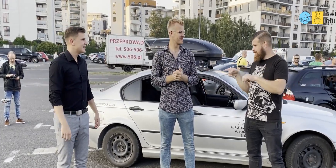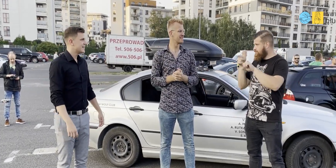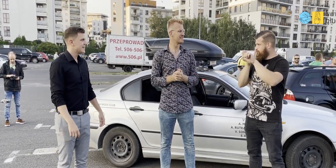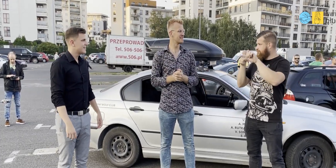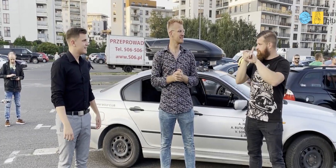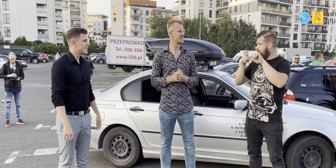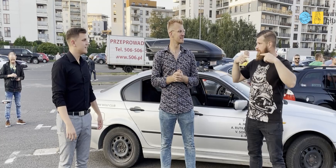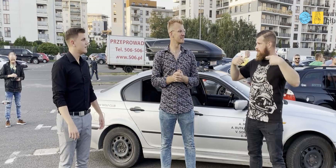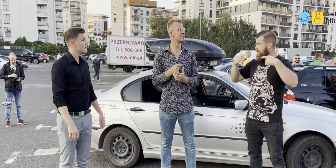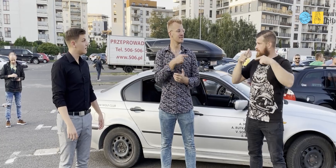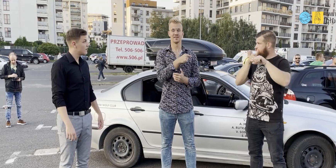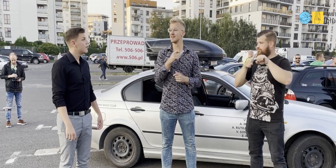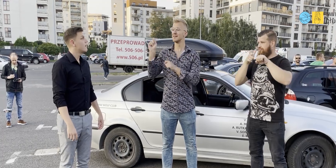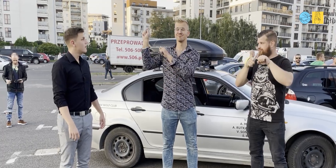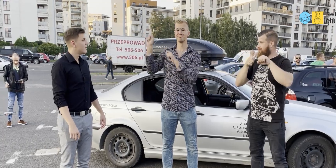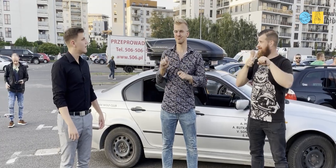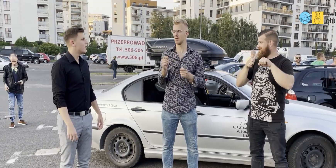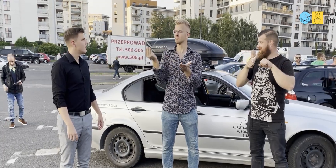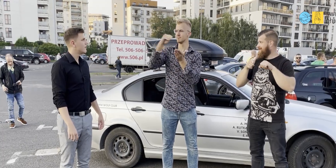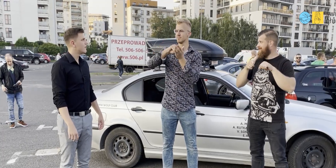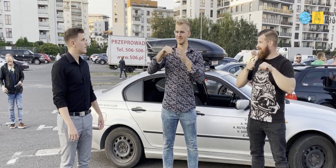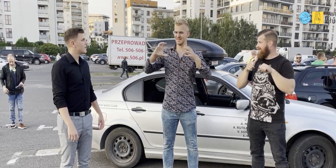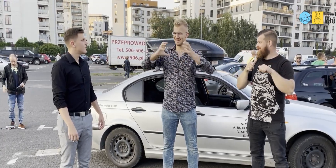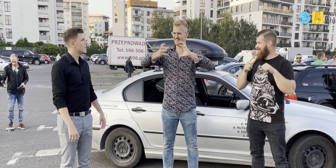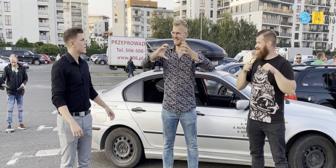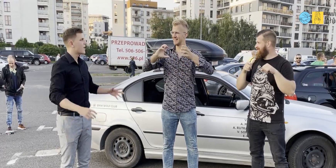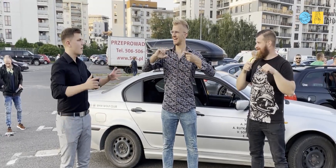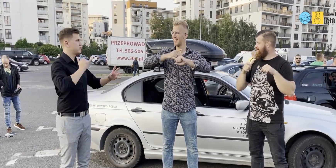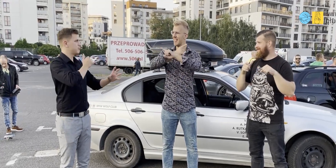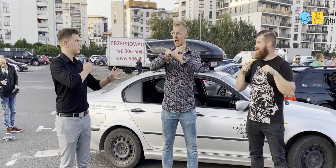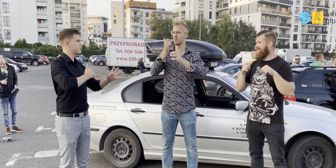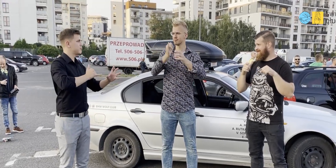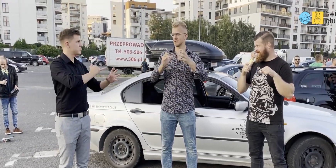Upon arrival, we welded the differential, it's